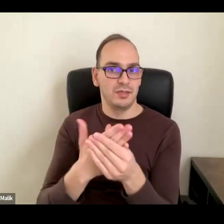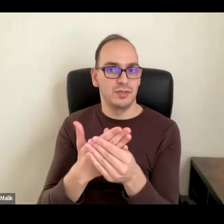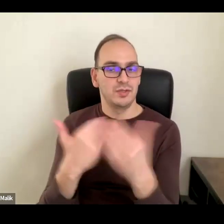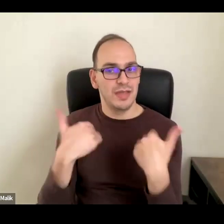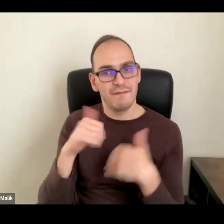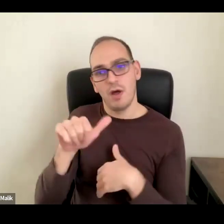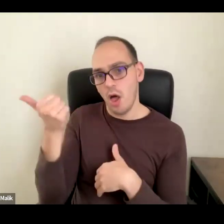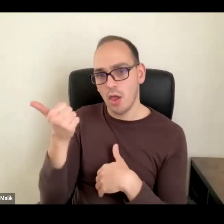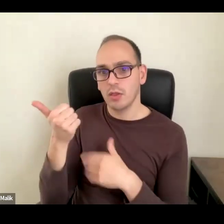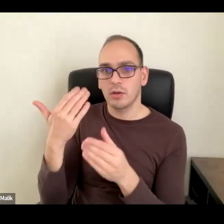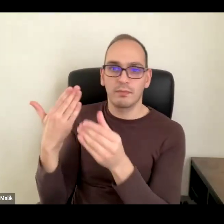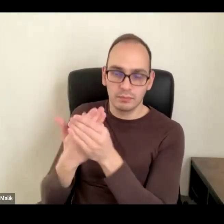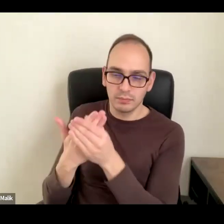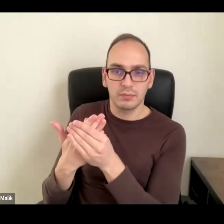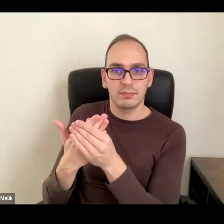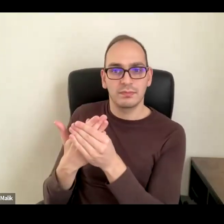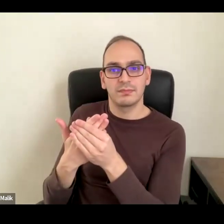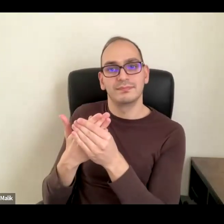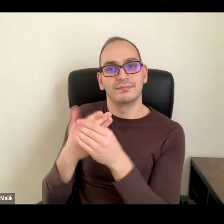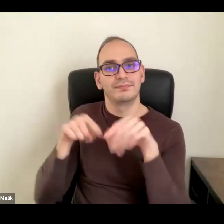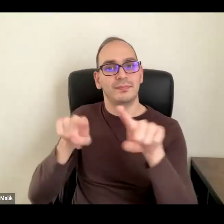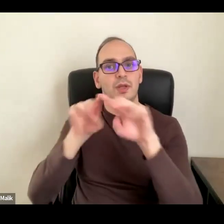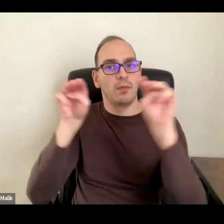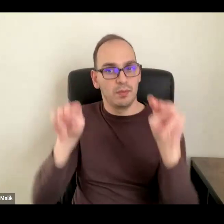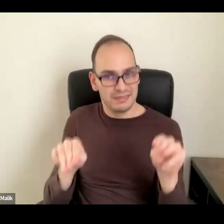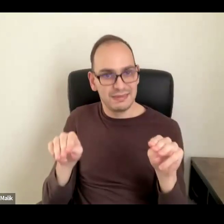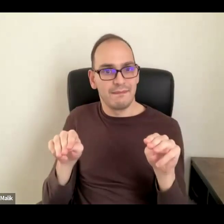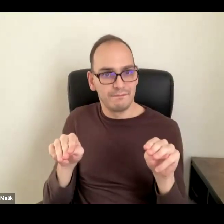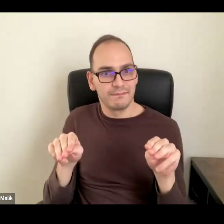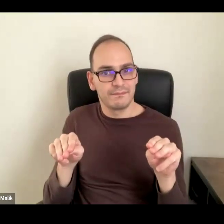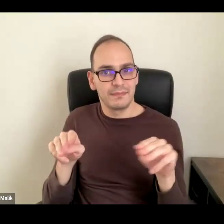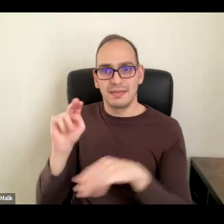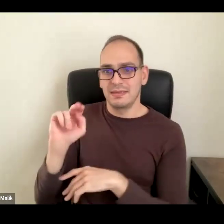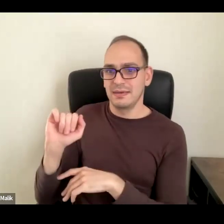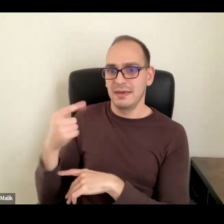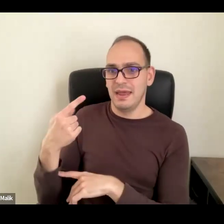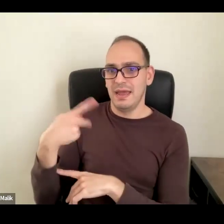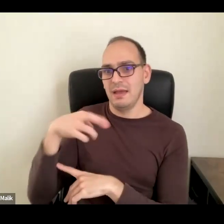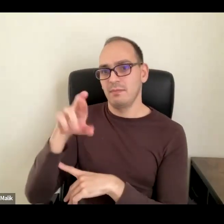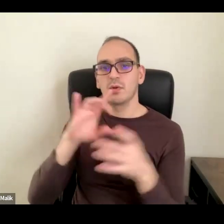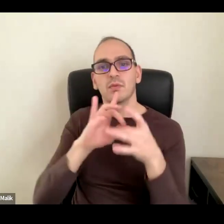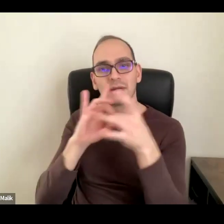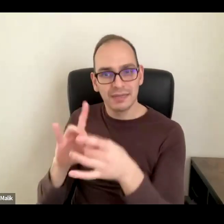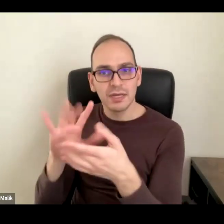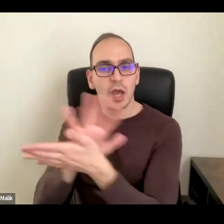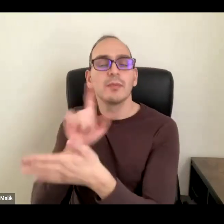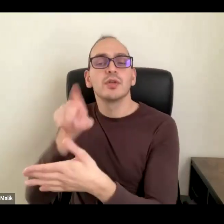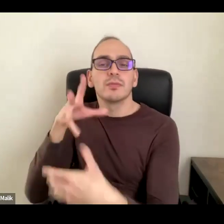permanent collection files at your museum and the NAGPRA related documents should be a part of that